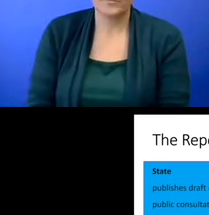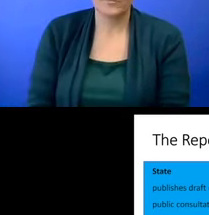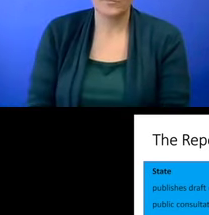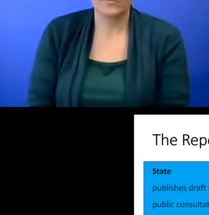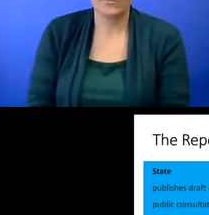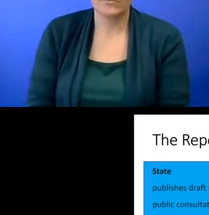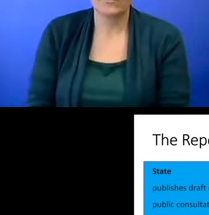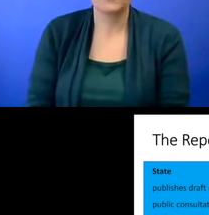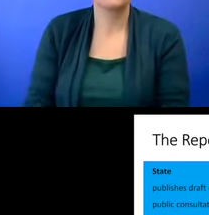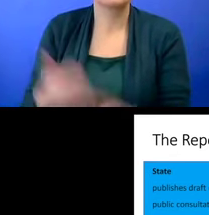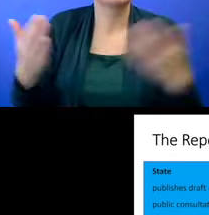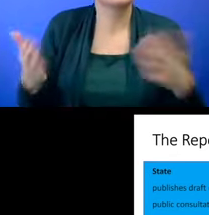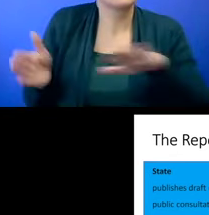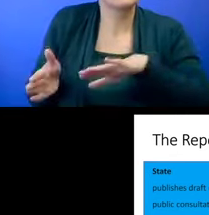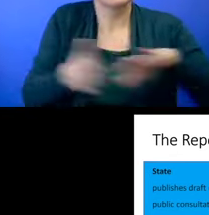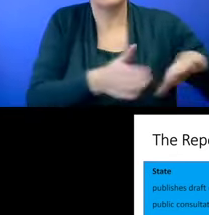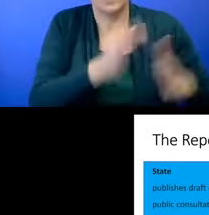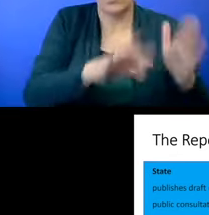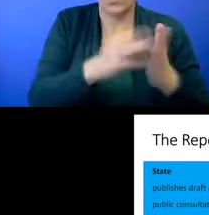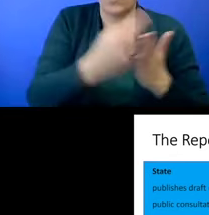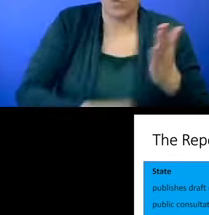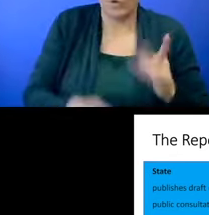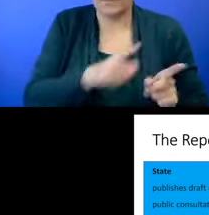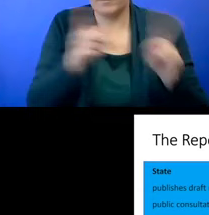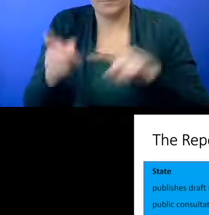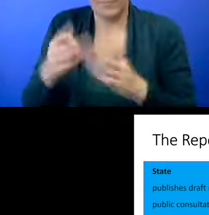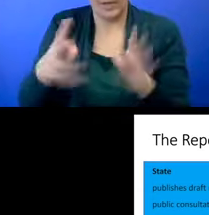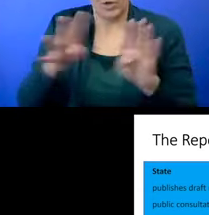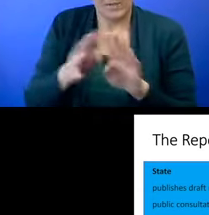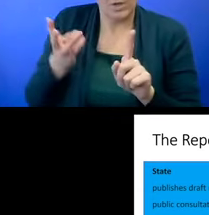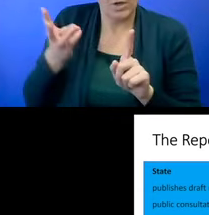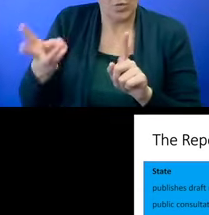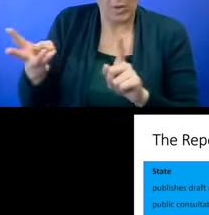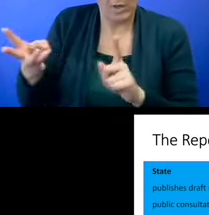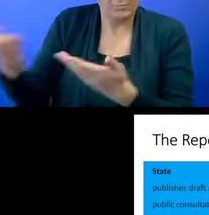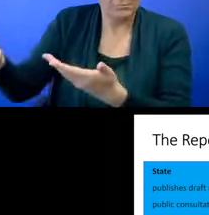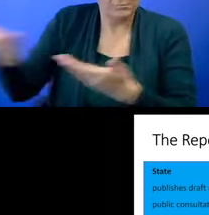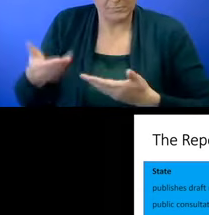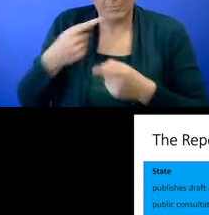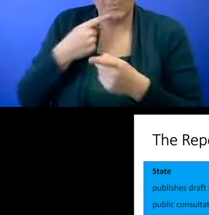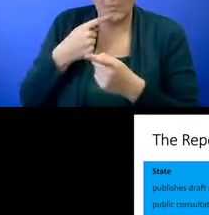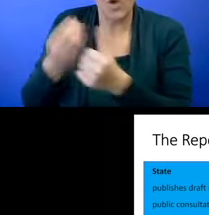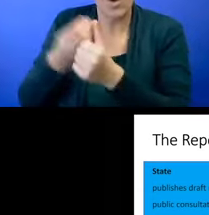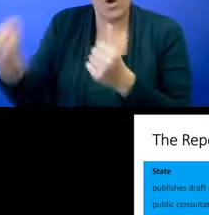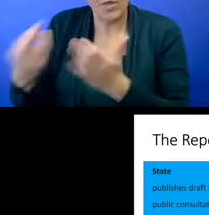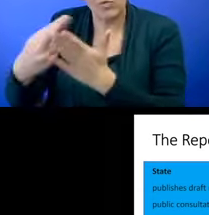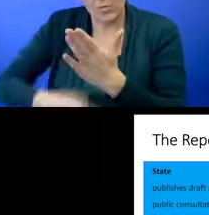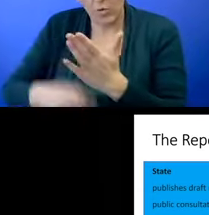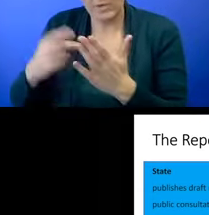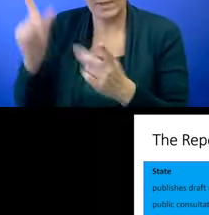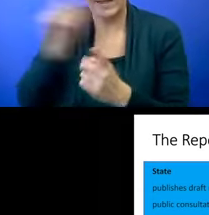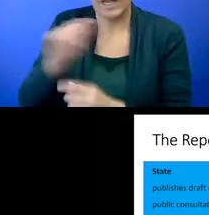Alongside the State report, the United Nations Committee will also consider alternative, or ‘shadow‘ reports.